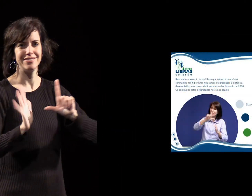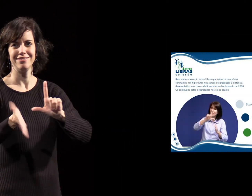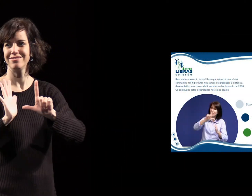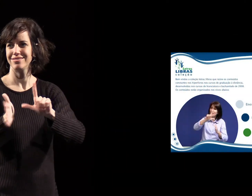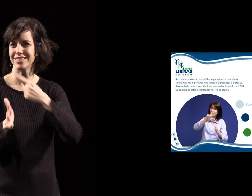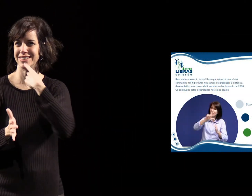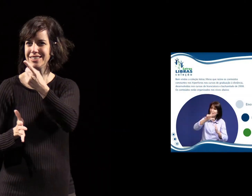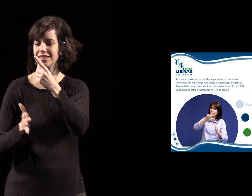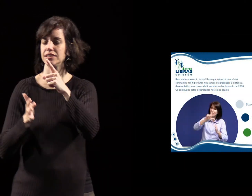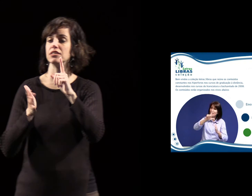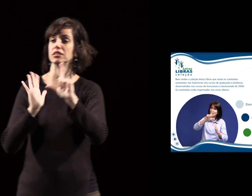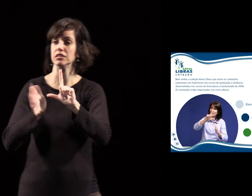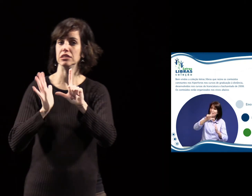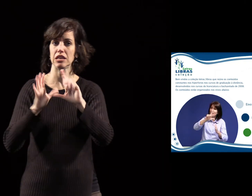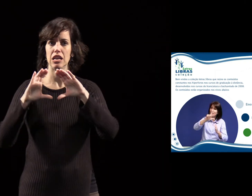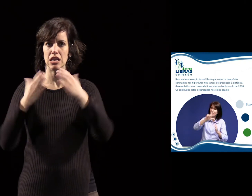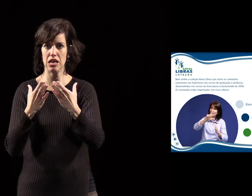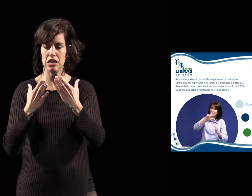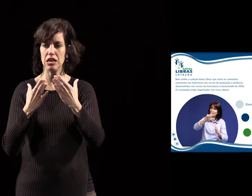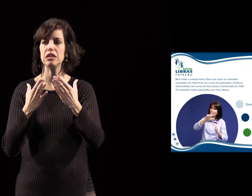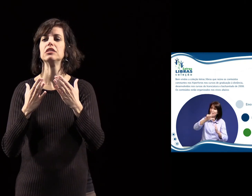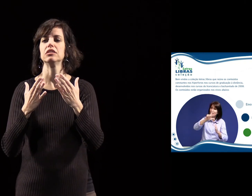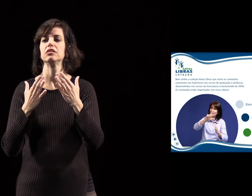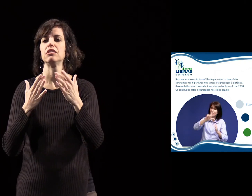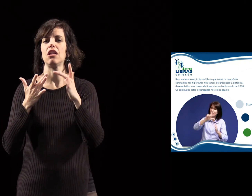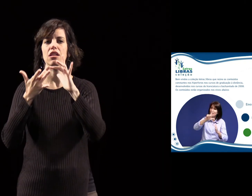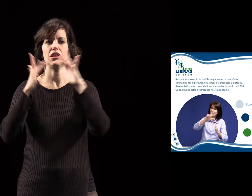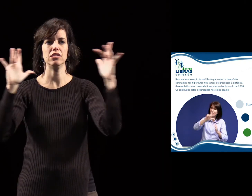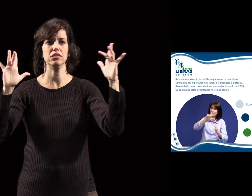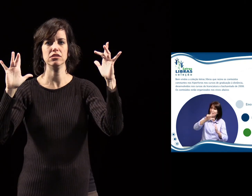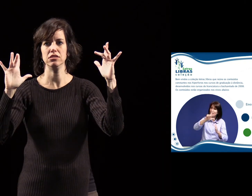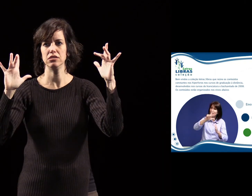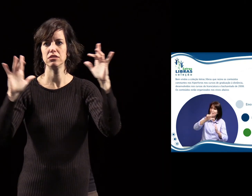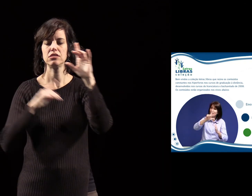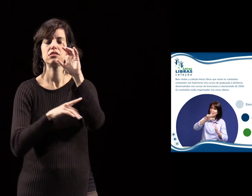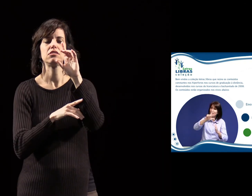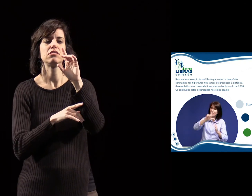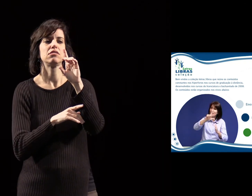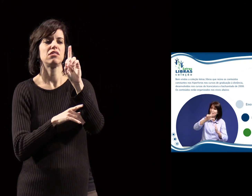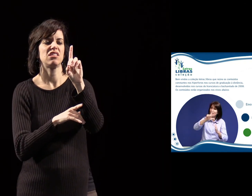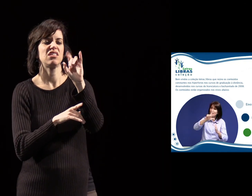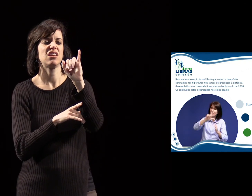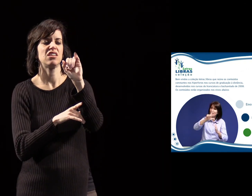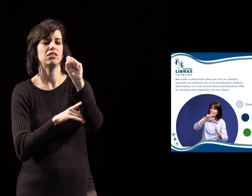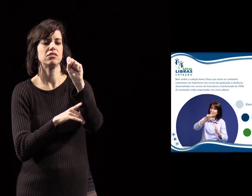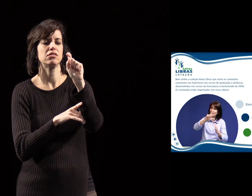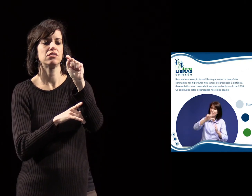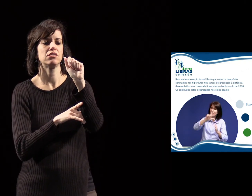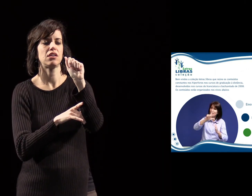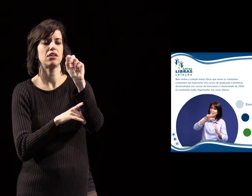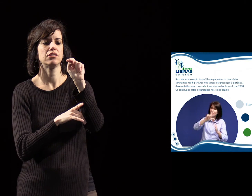Letras/LIBRAS. This is the class I had mentioned before. It's an online course.